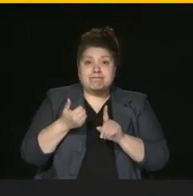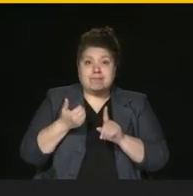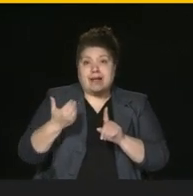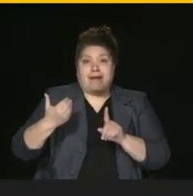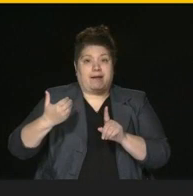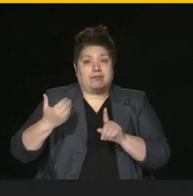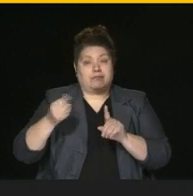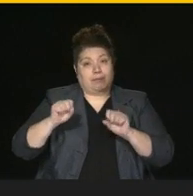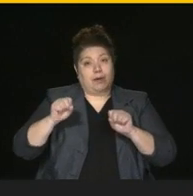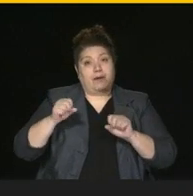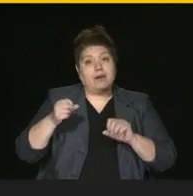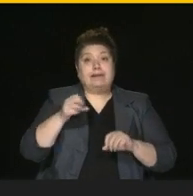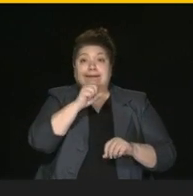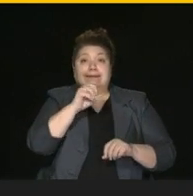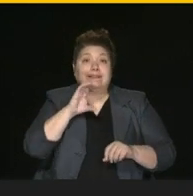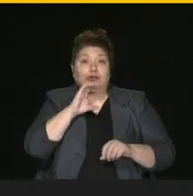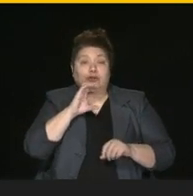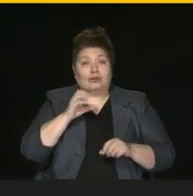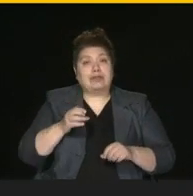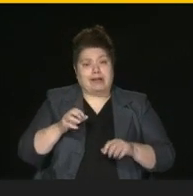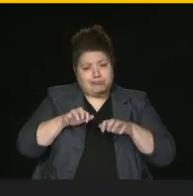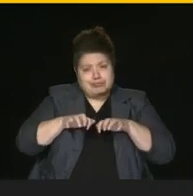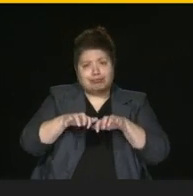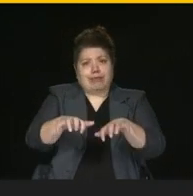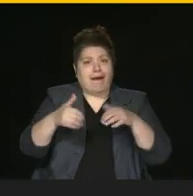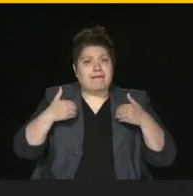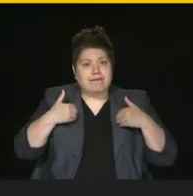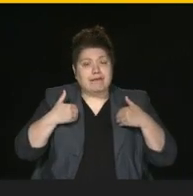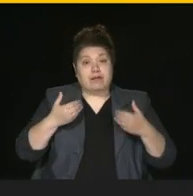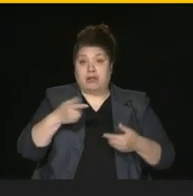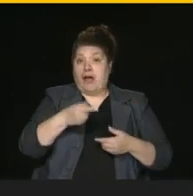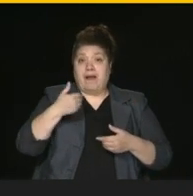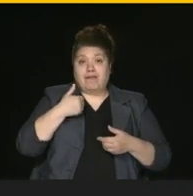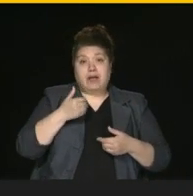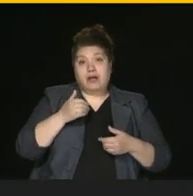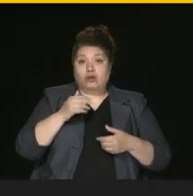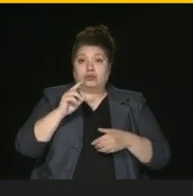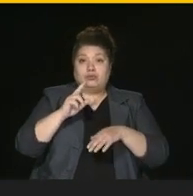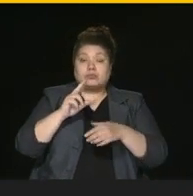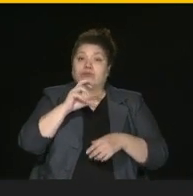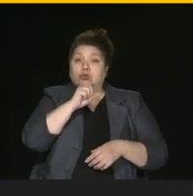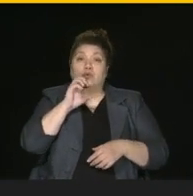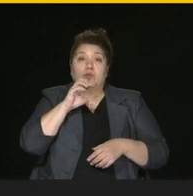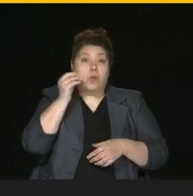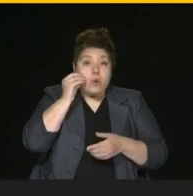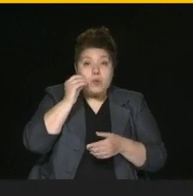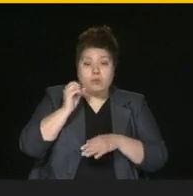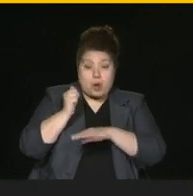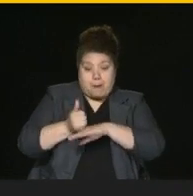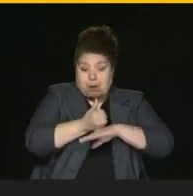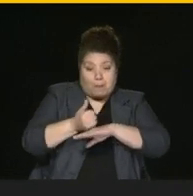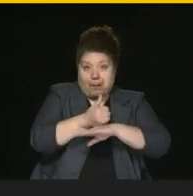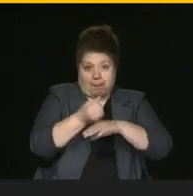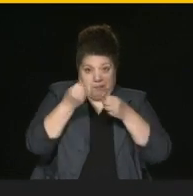POINT -- THAT HAS A VERY -- SAY, A HIGH PROPORTION OF SENIORS, MAYBE QUITE A NUMBER OF NURSING